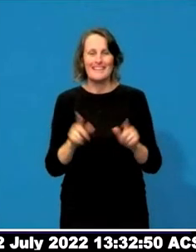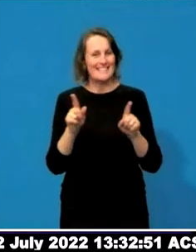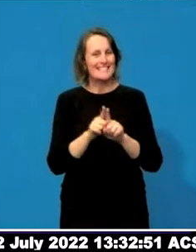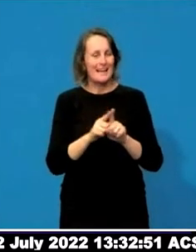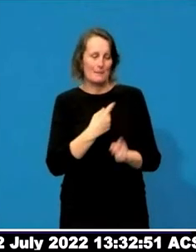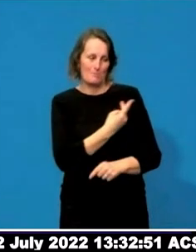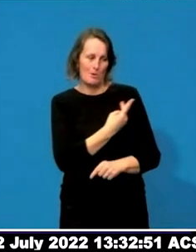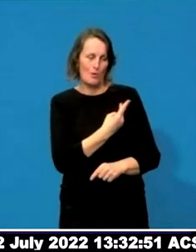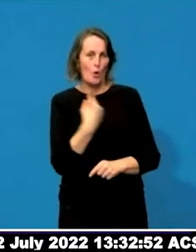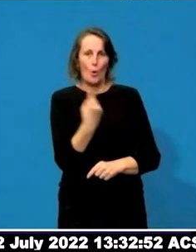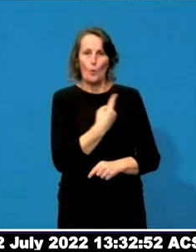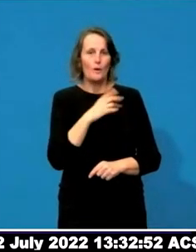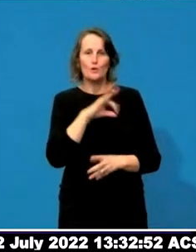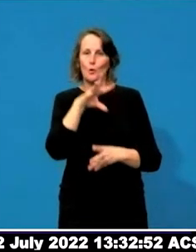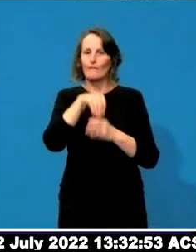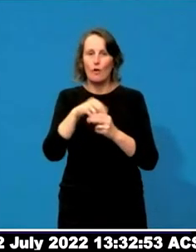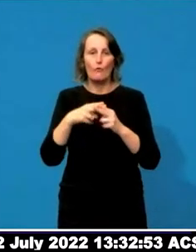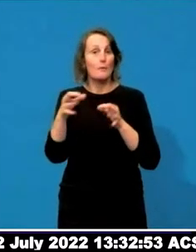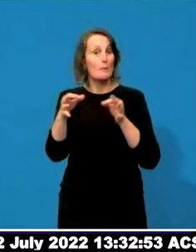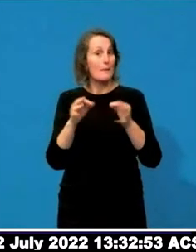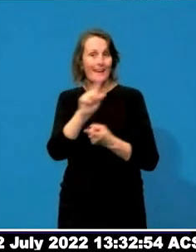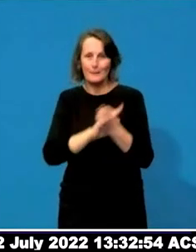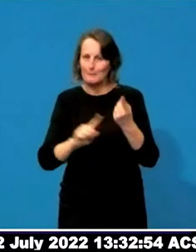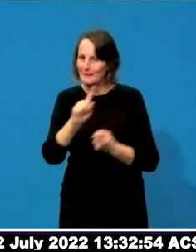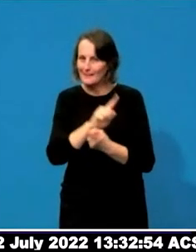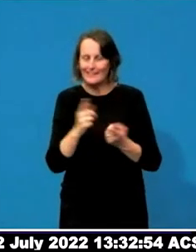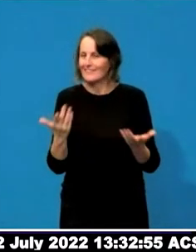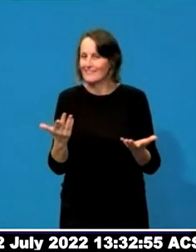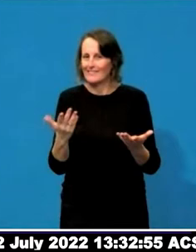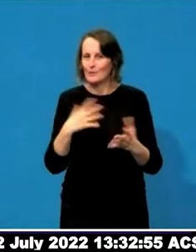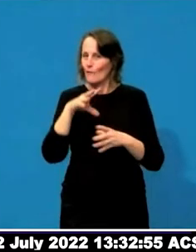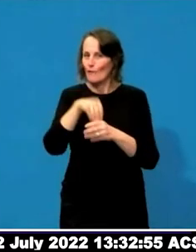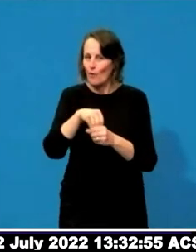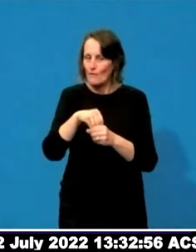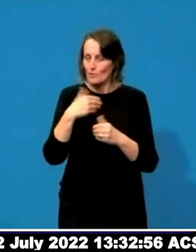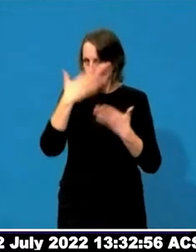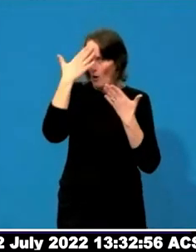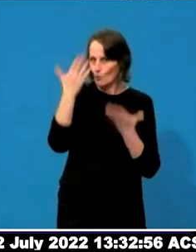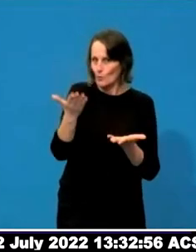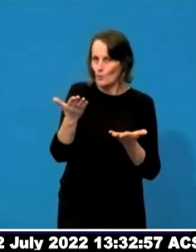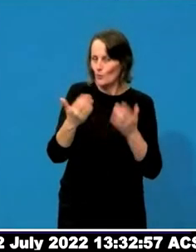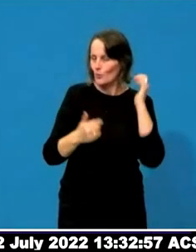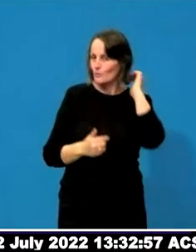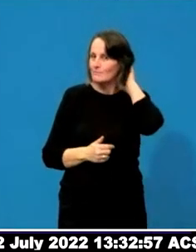We're not involved in planning meetings and it's difficult to know what they understand.